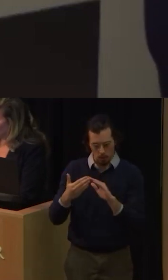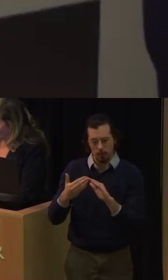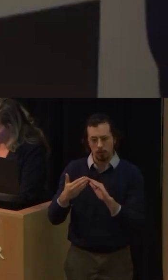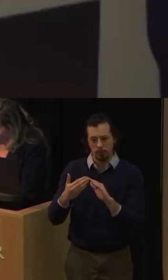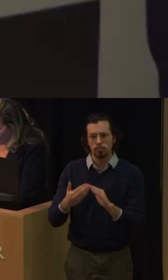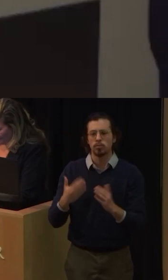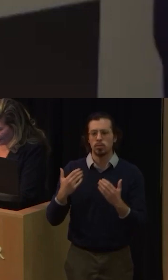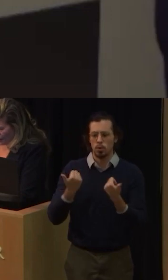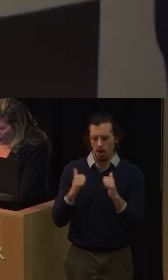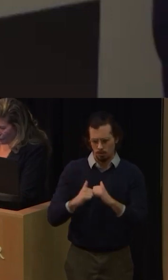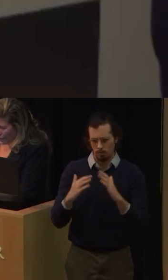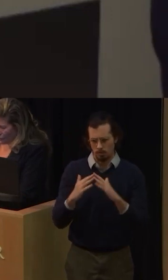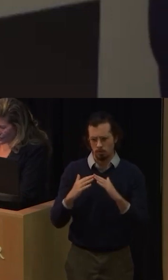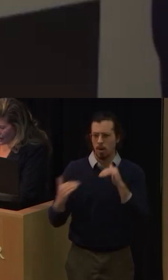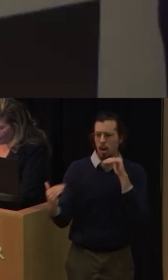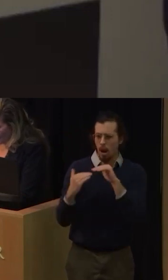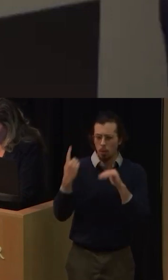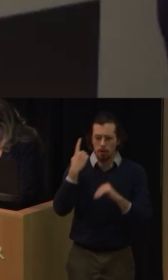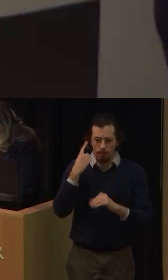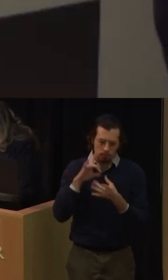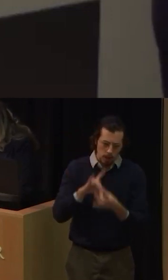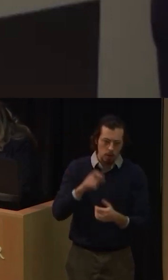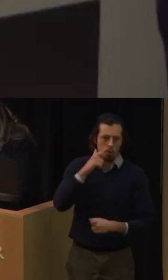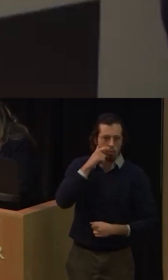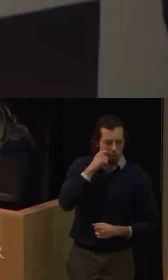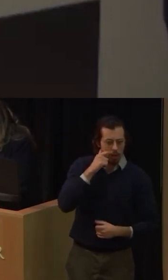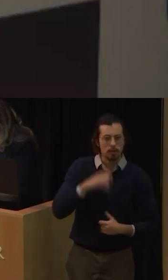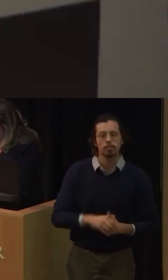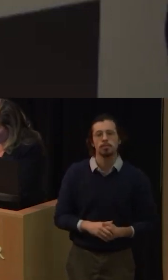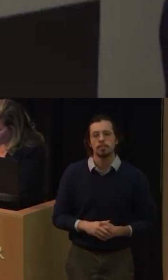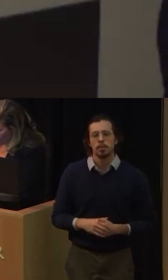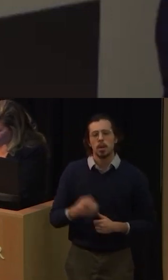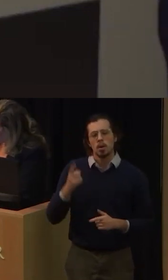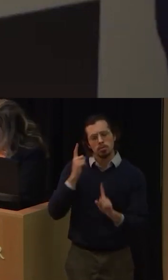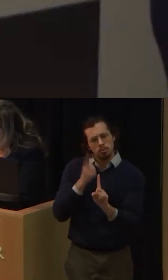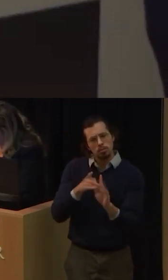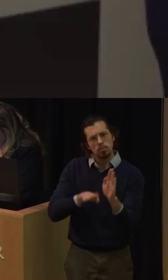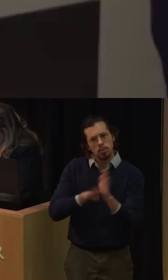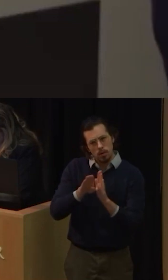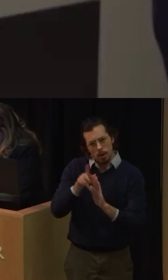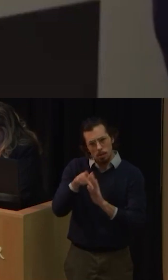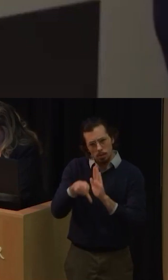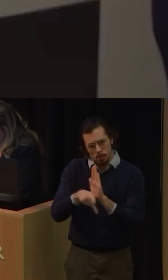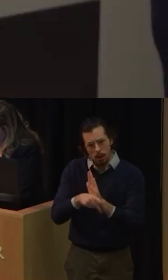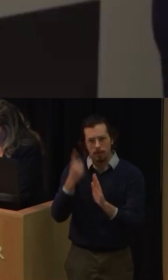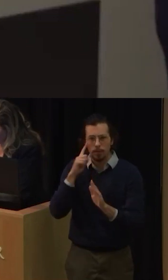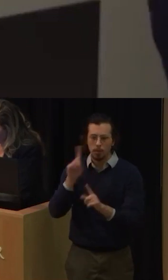or RASE. It was meant to examine and develop policies to deal with the structural and institutional racism